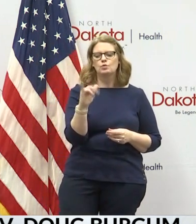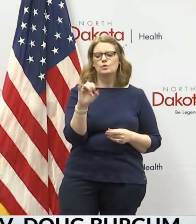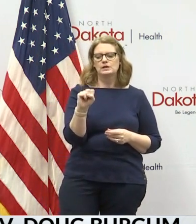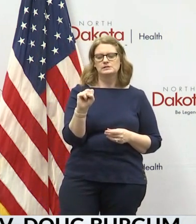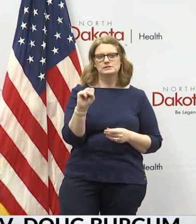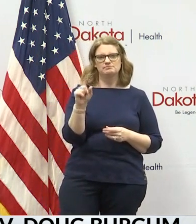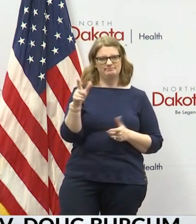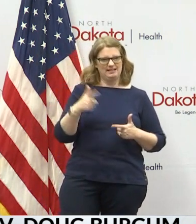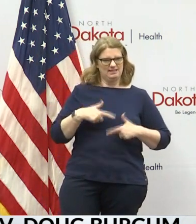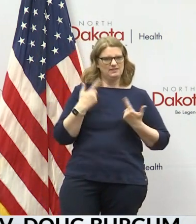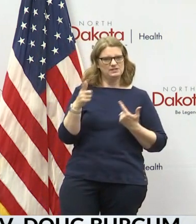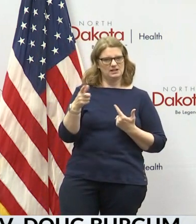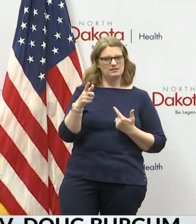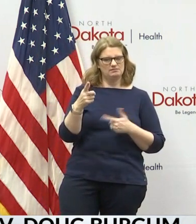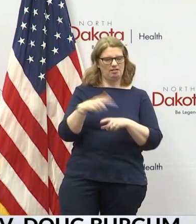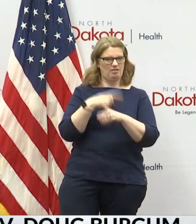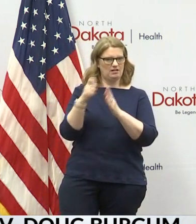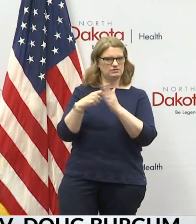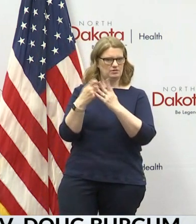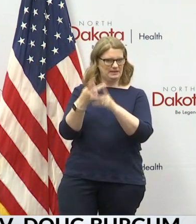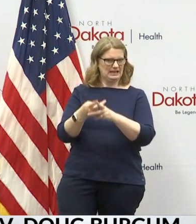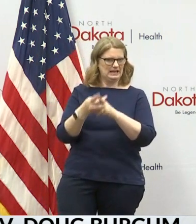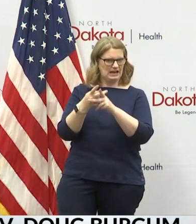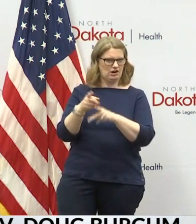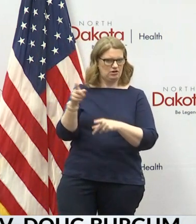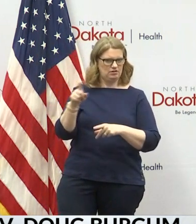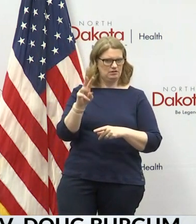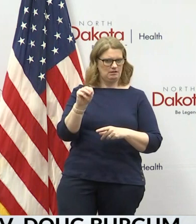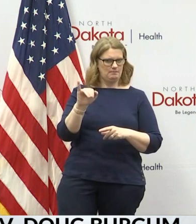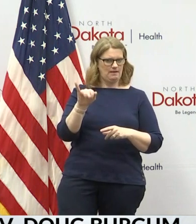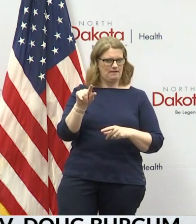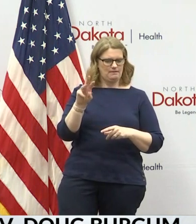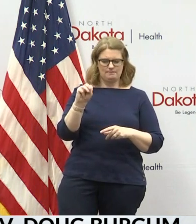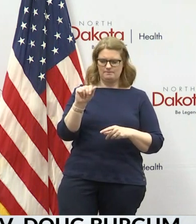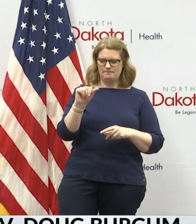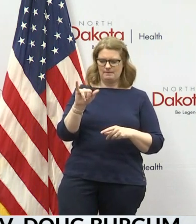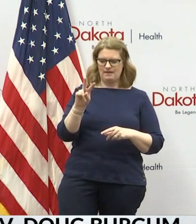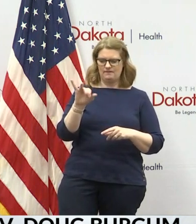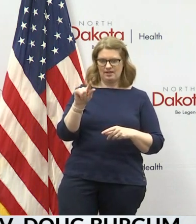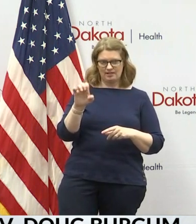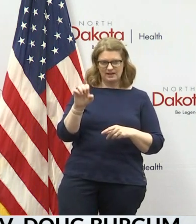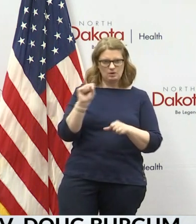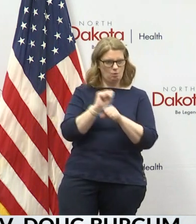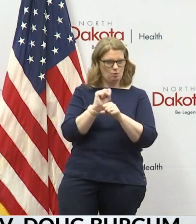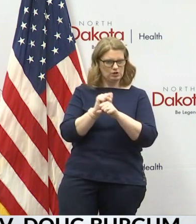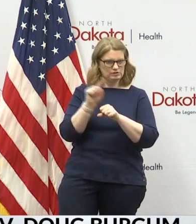TODAY. CHRIS JONES MENTIONED CHRIS LARSON.